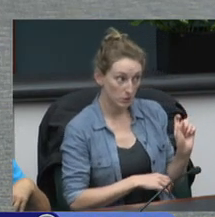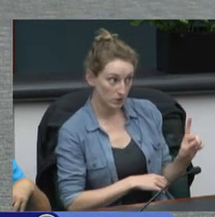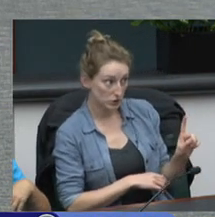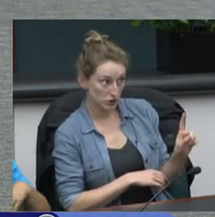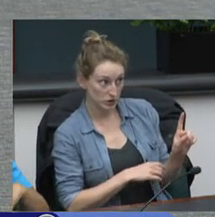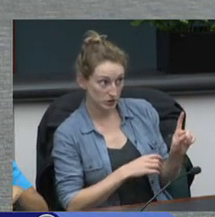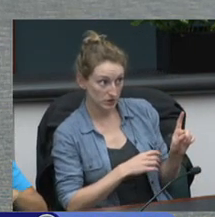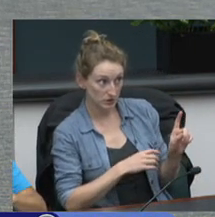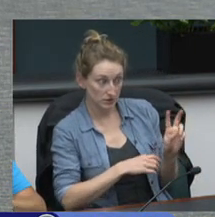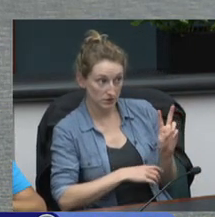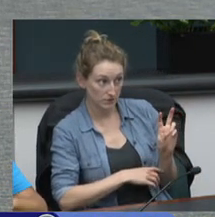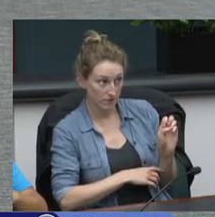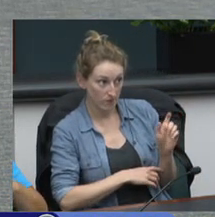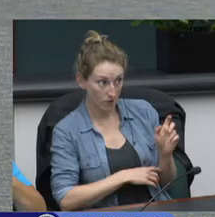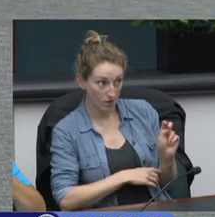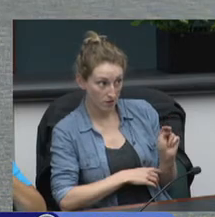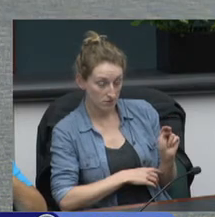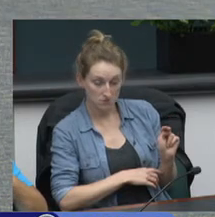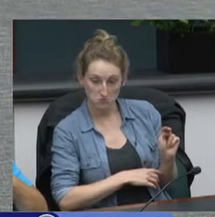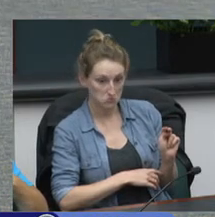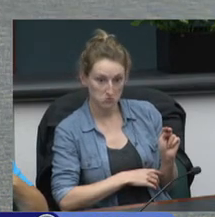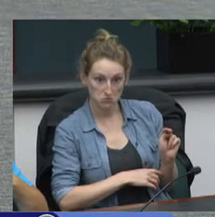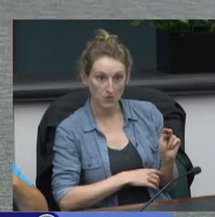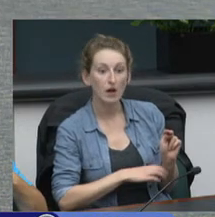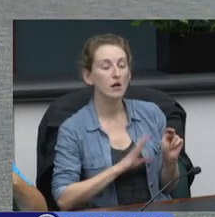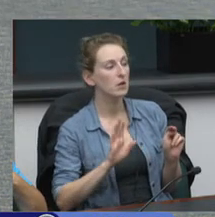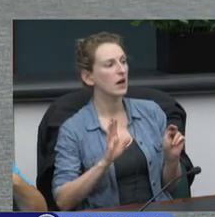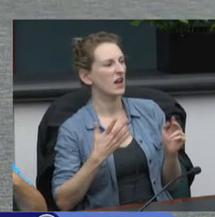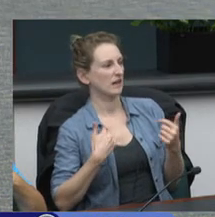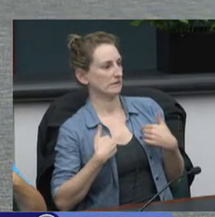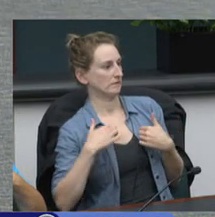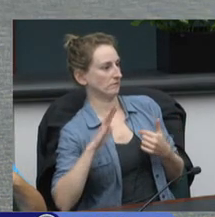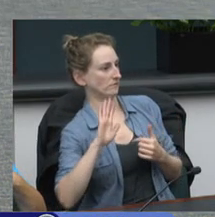there is known I'd like to actually ask one I meant two in terms of the